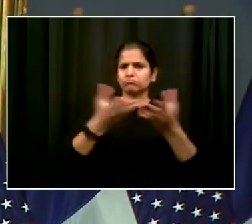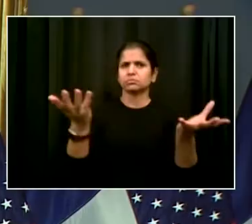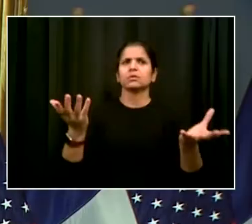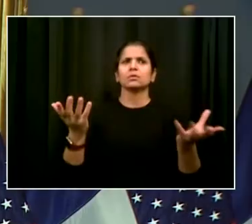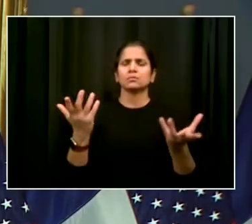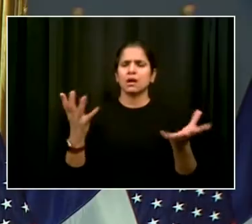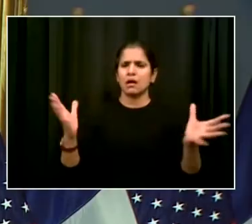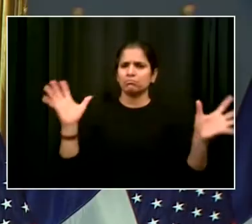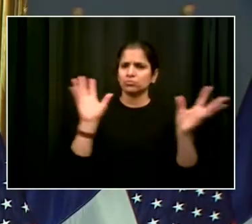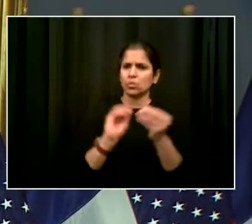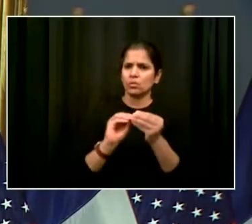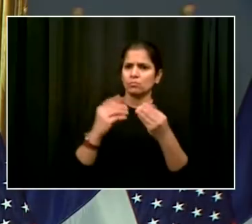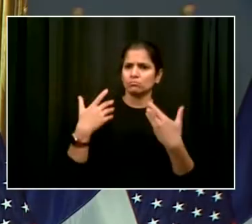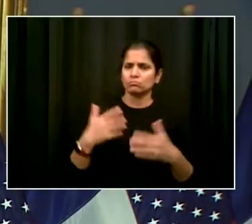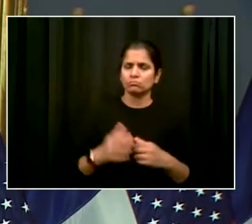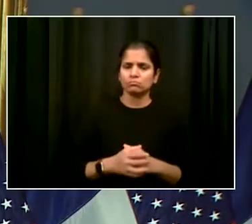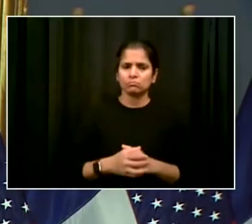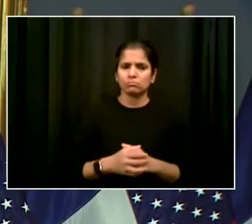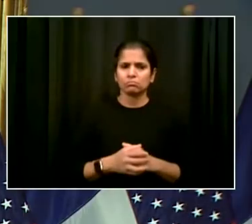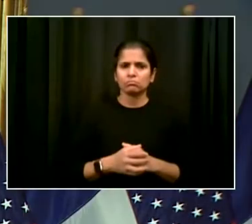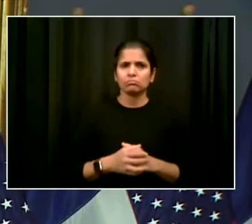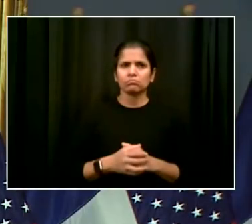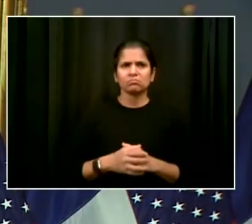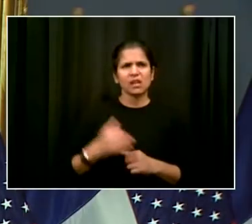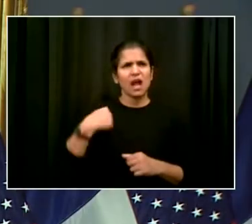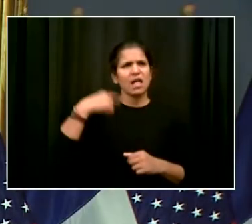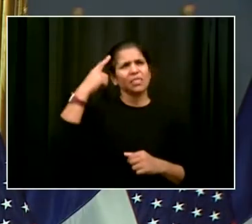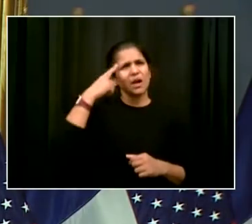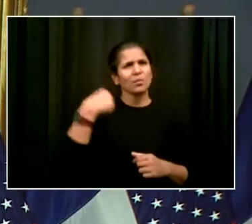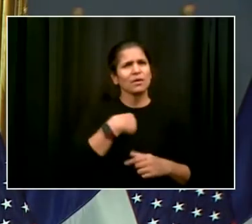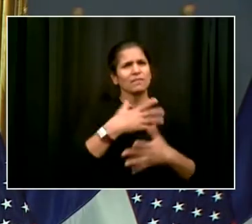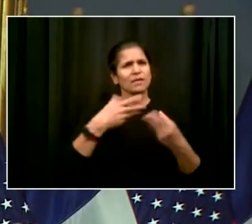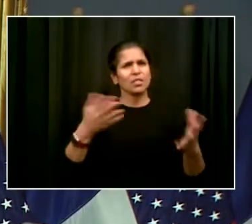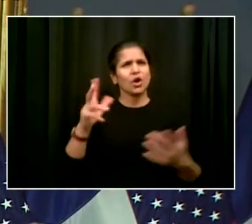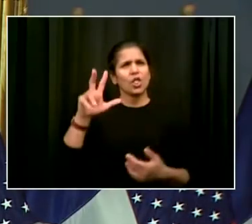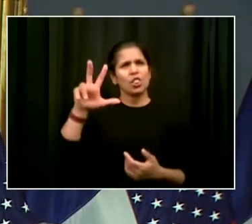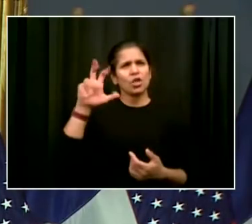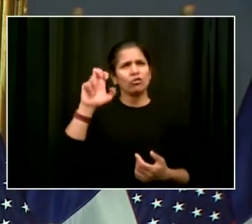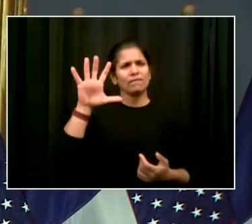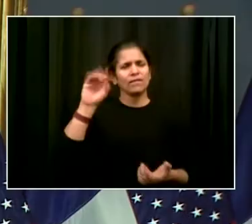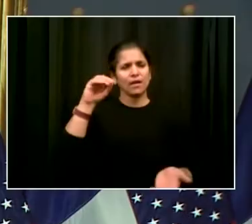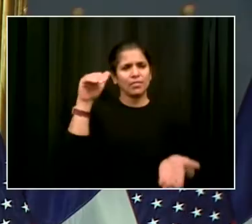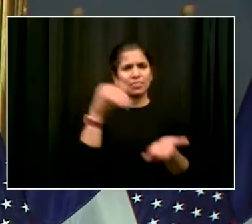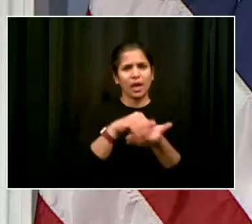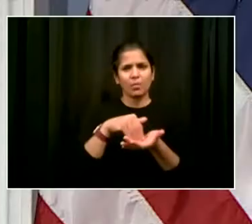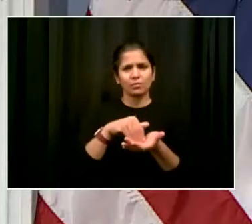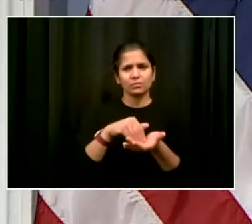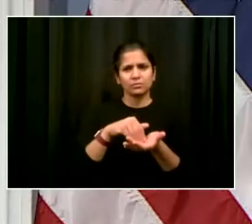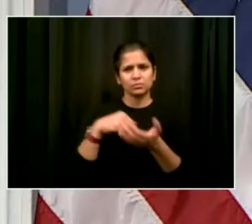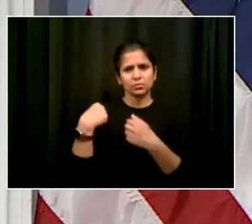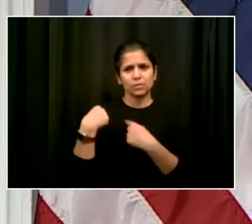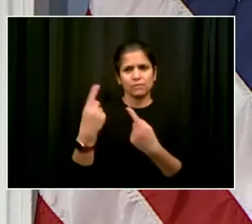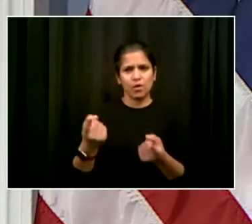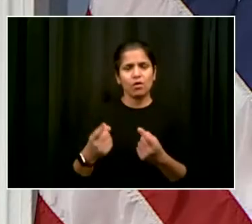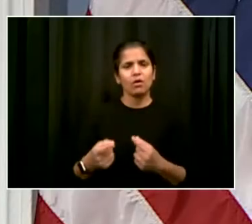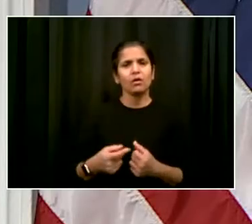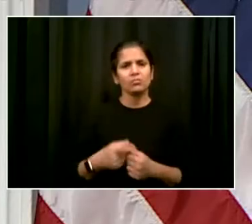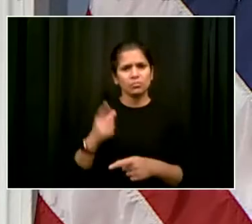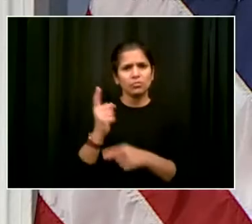I THINK THE LAST NUMBER WAS 60,000